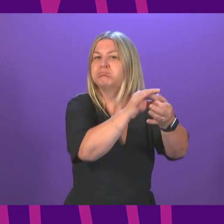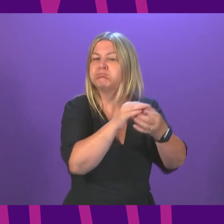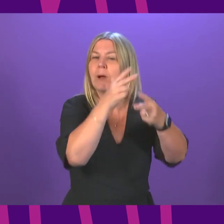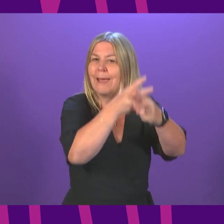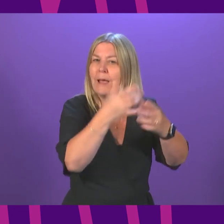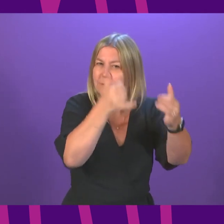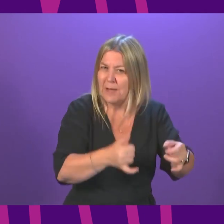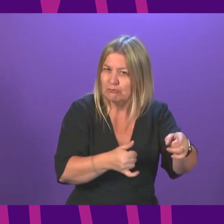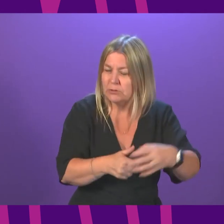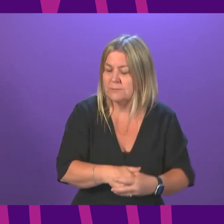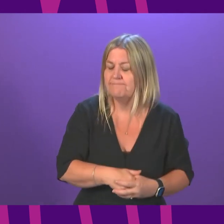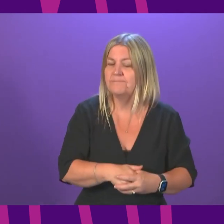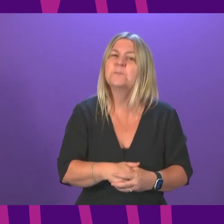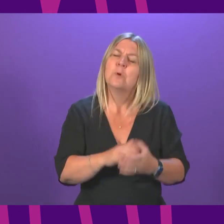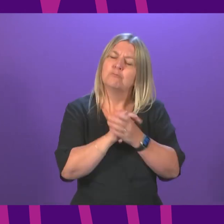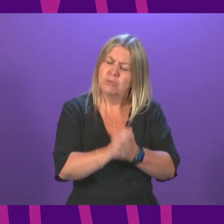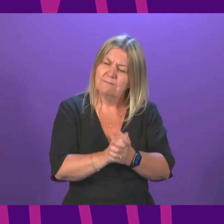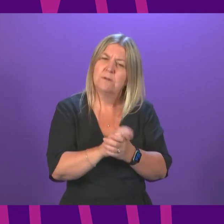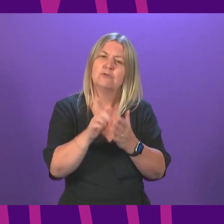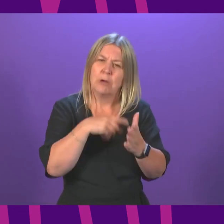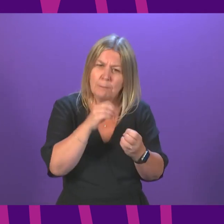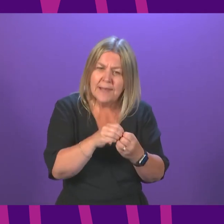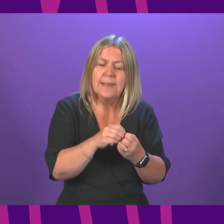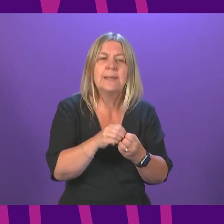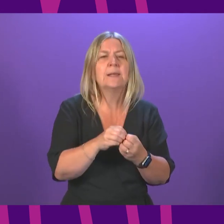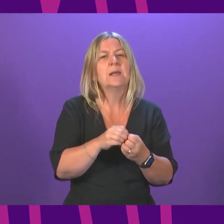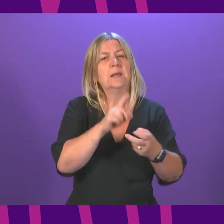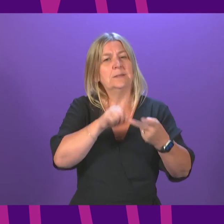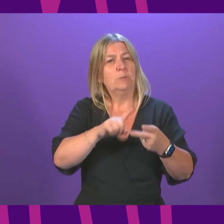justice and lead to an increase in the remand population.